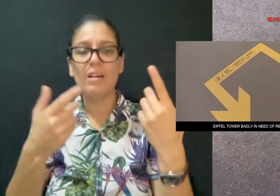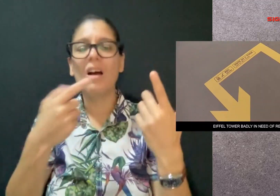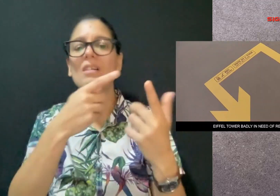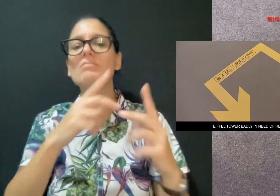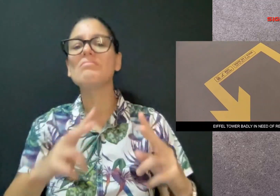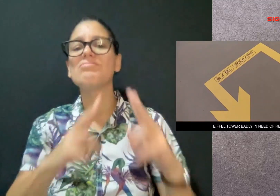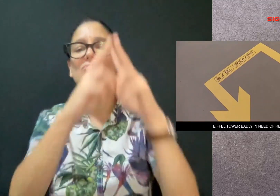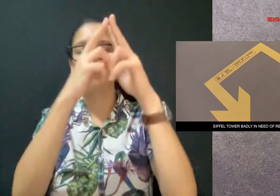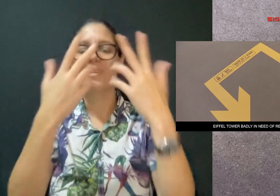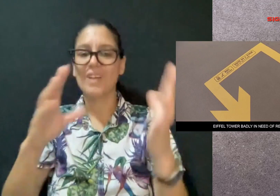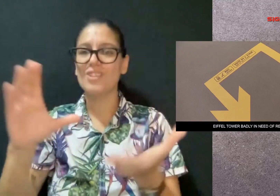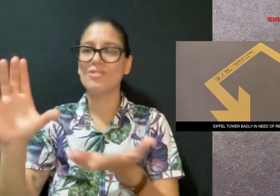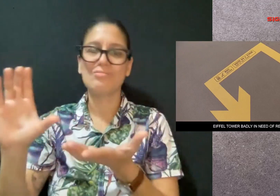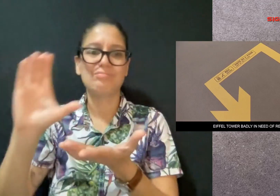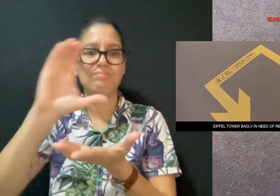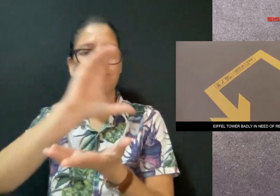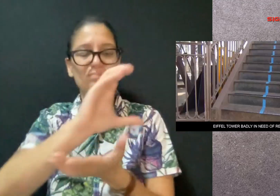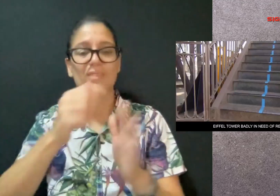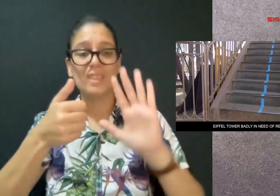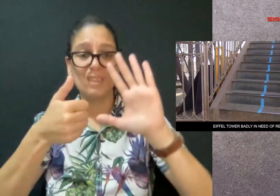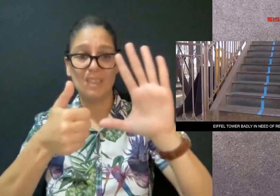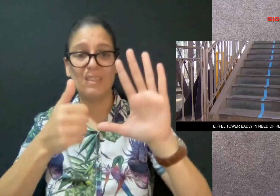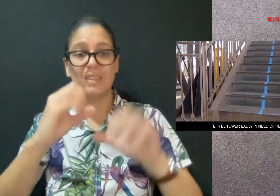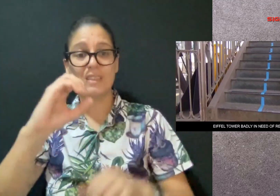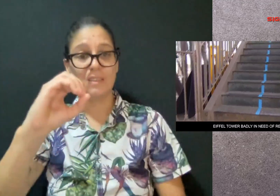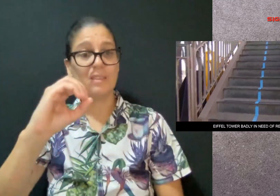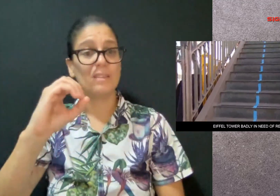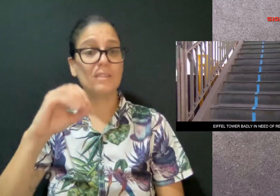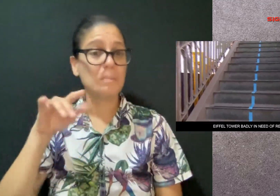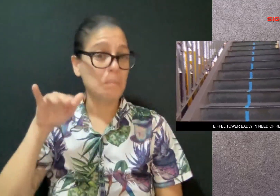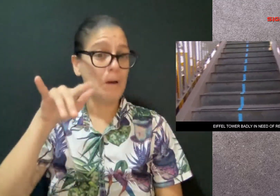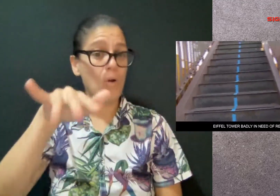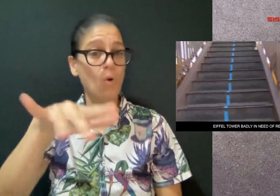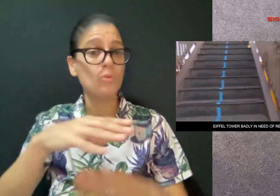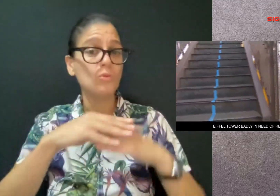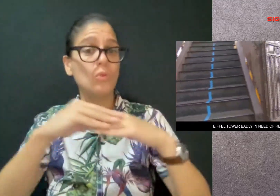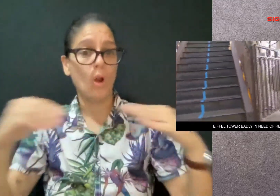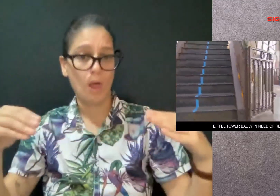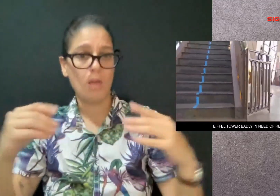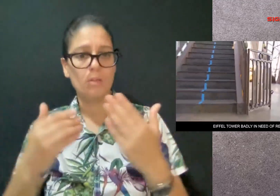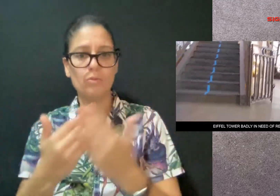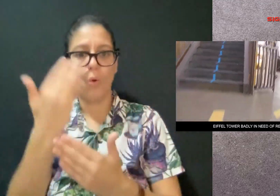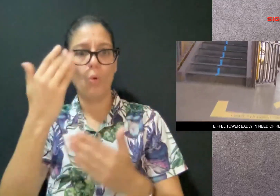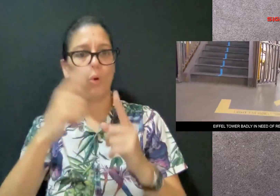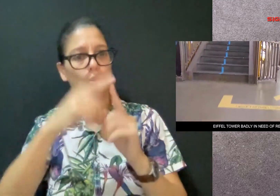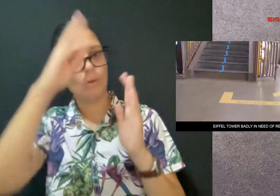instead of repairs the tower is getting $60 million in fresh paint